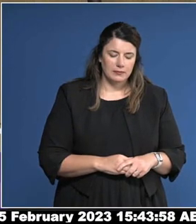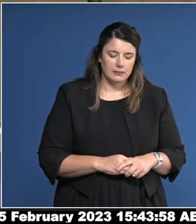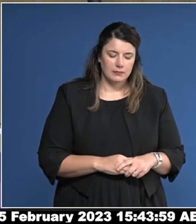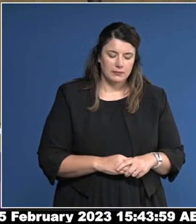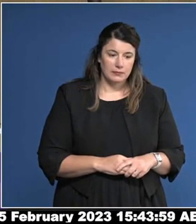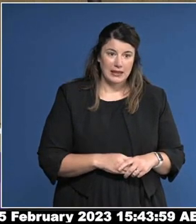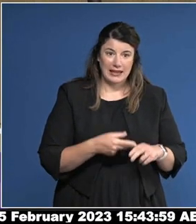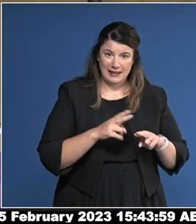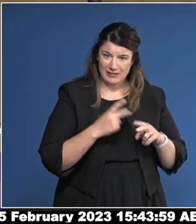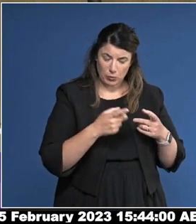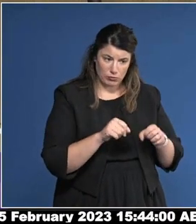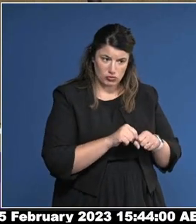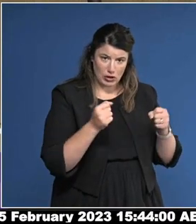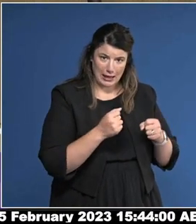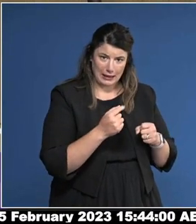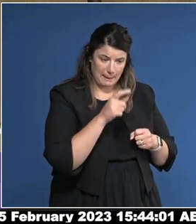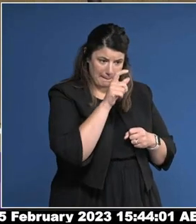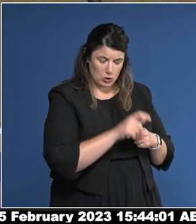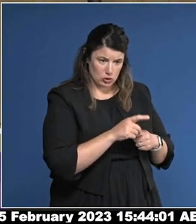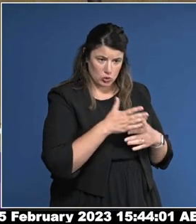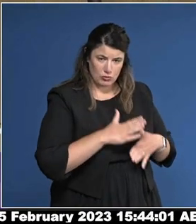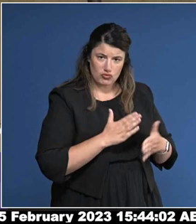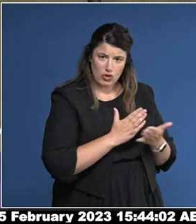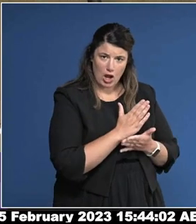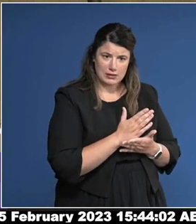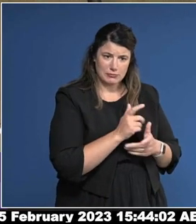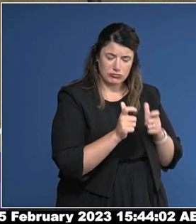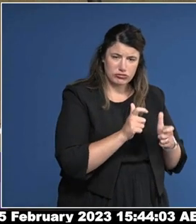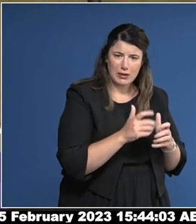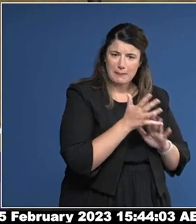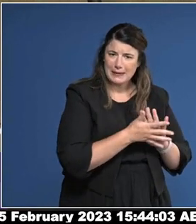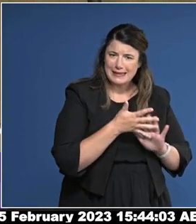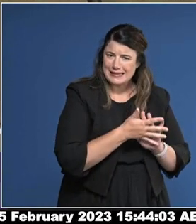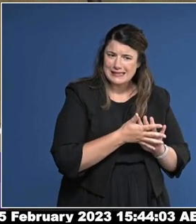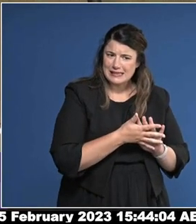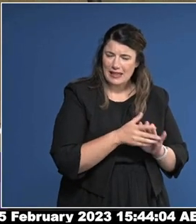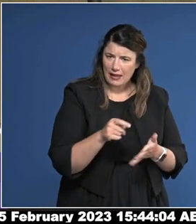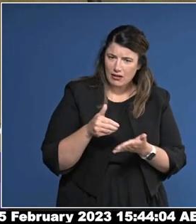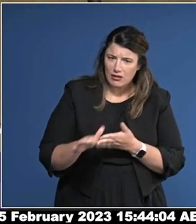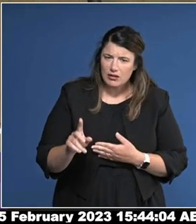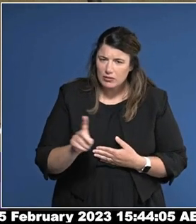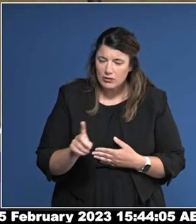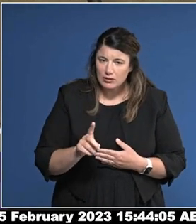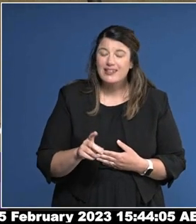Is that what you are intending to assume? In the hypothetical I just put then, yes, I was intending to -